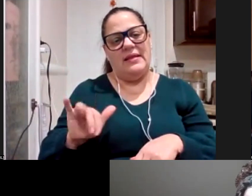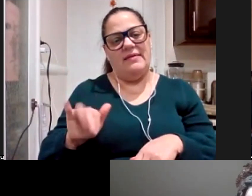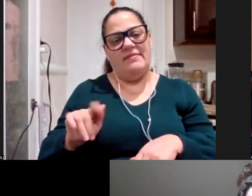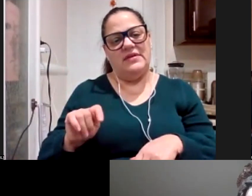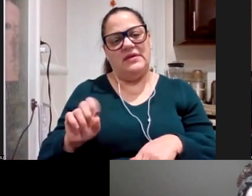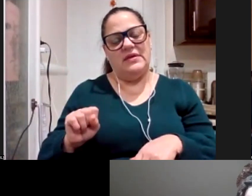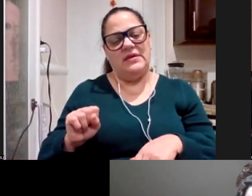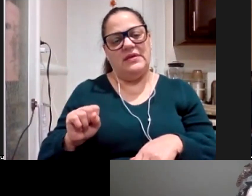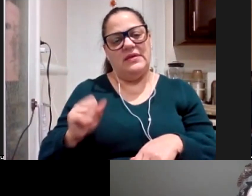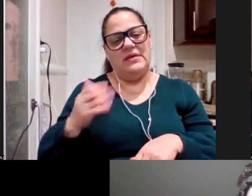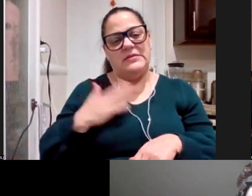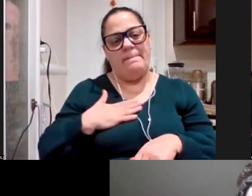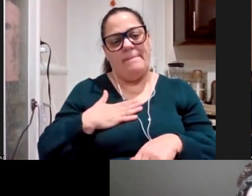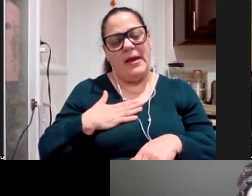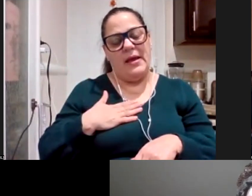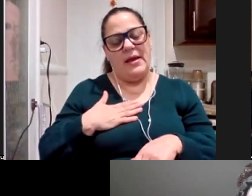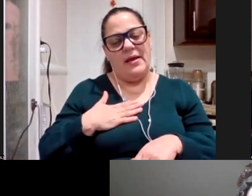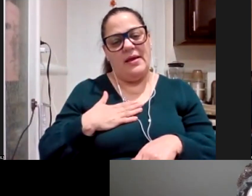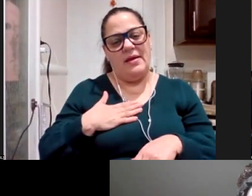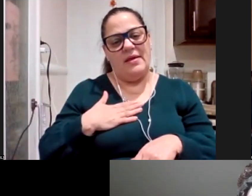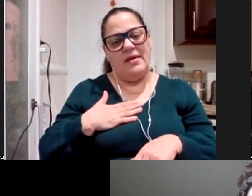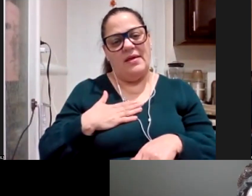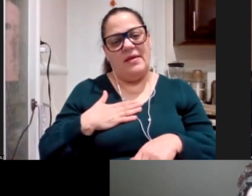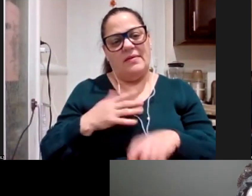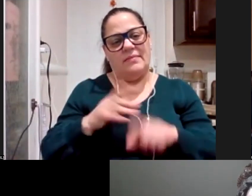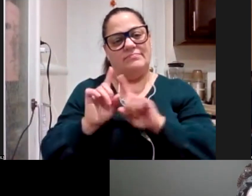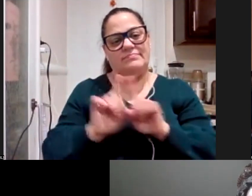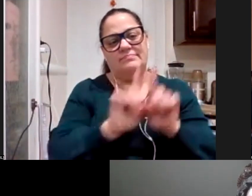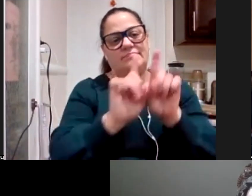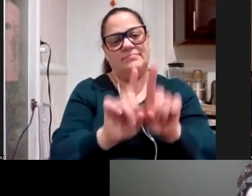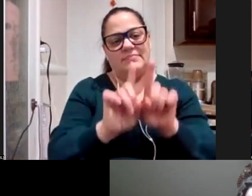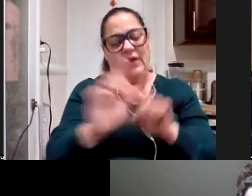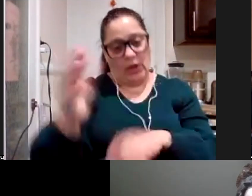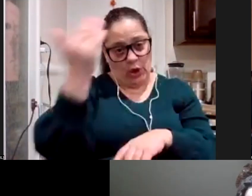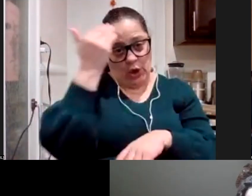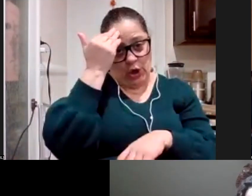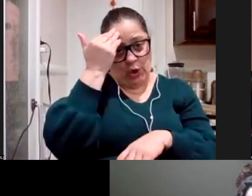uh I shouldn't say current, but anyway, he's my proteége. He knew Lois. uh he was involved to